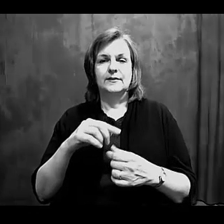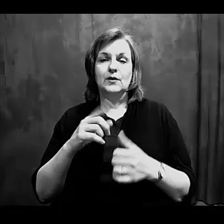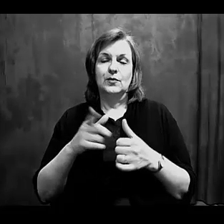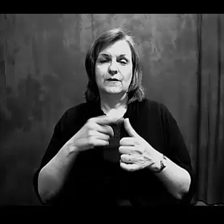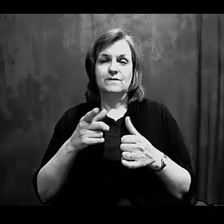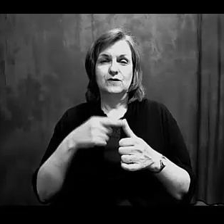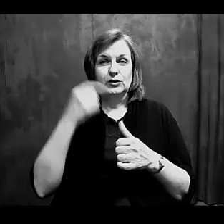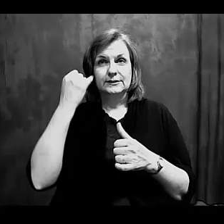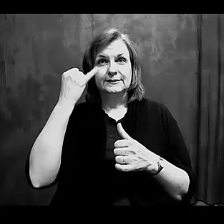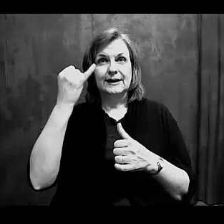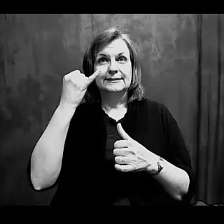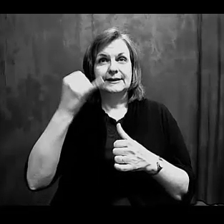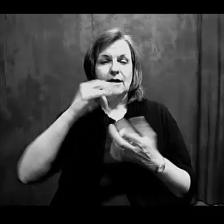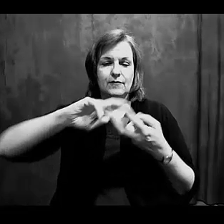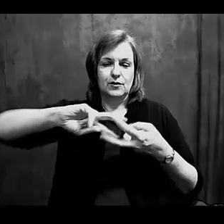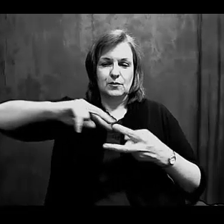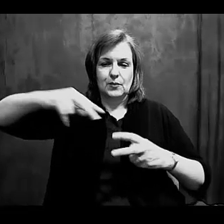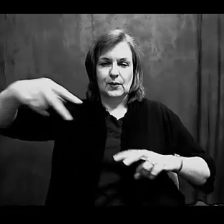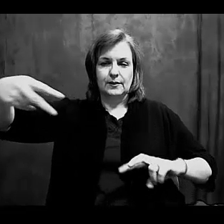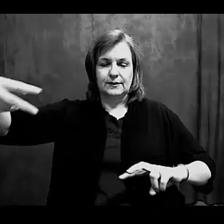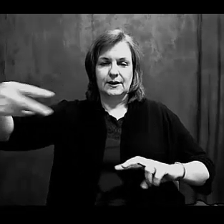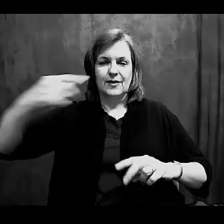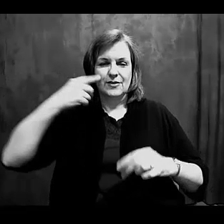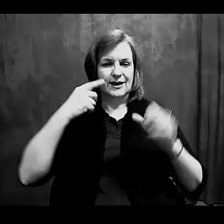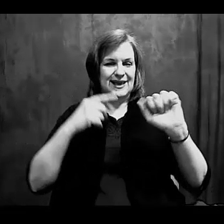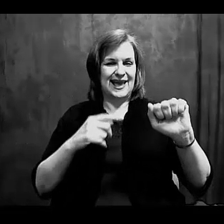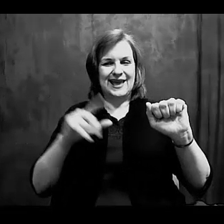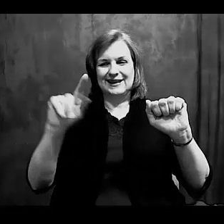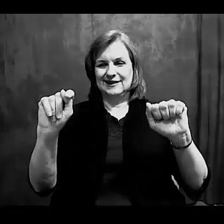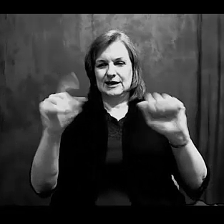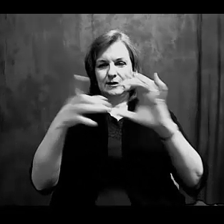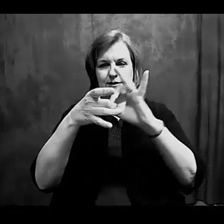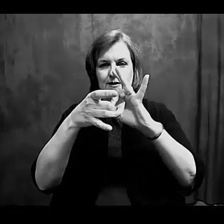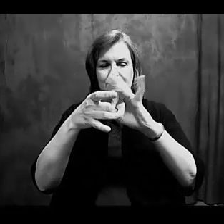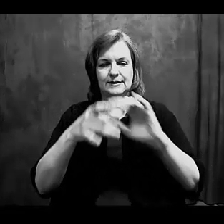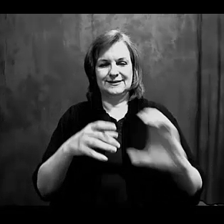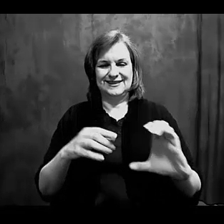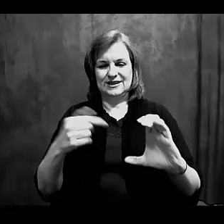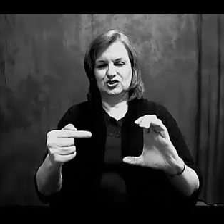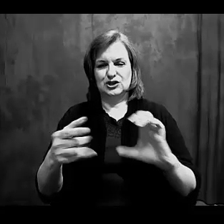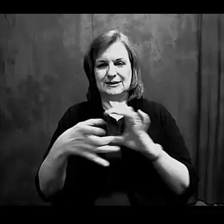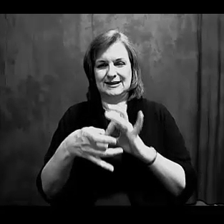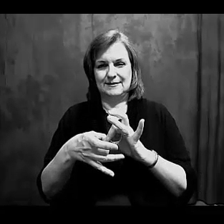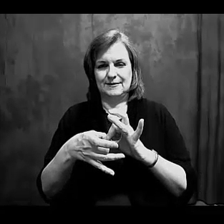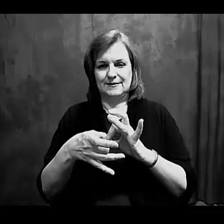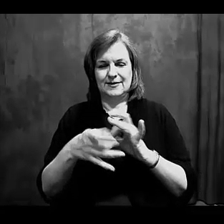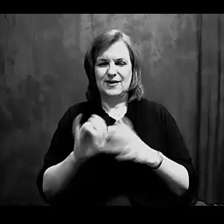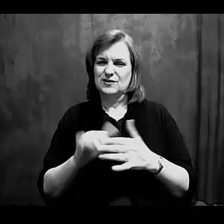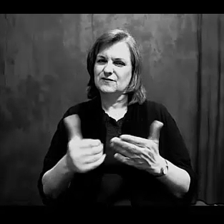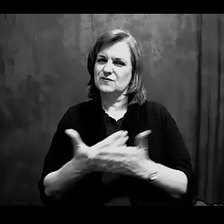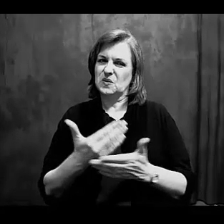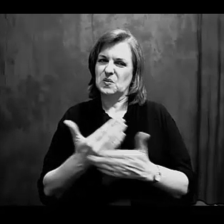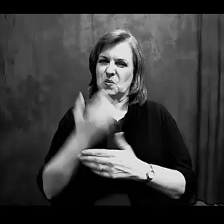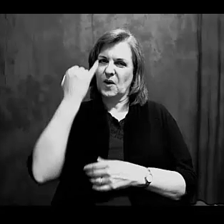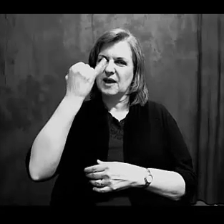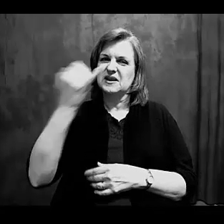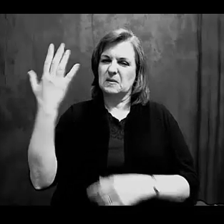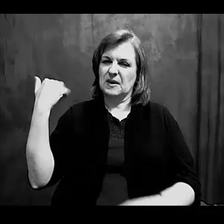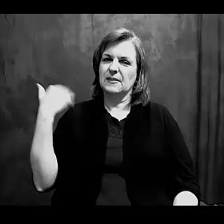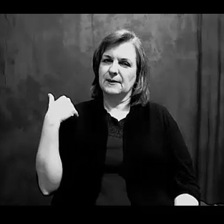thinking about A pairing to T and C pairing to G was something relatively novel of course